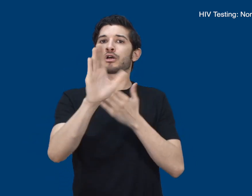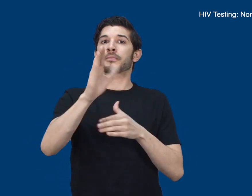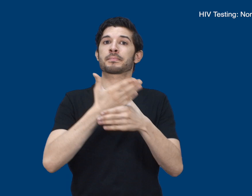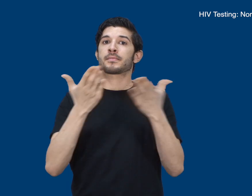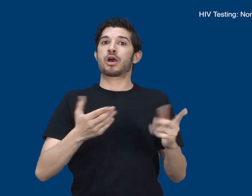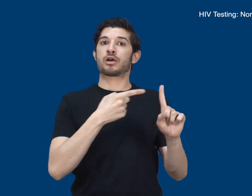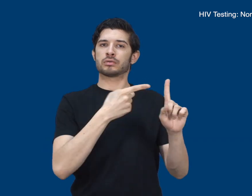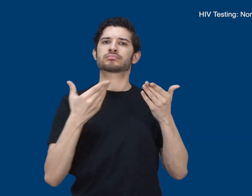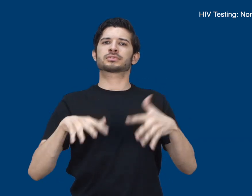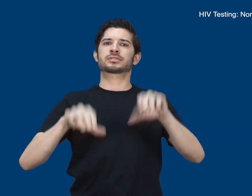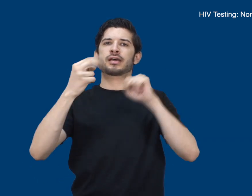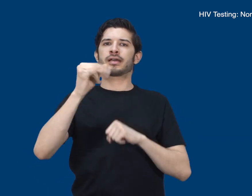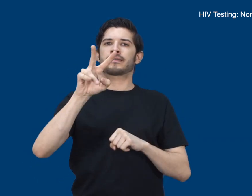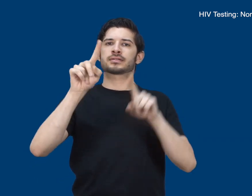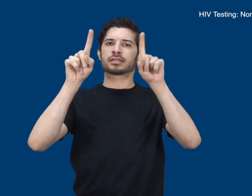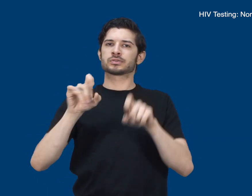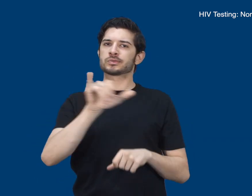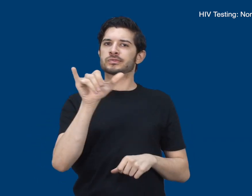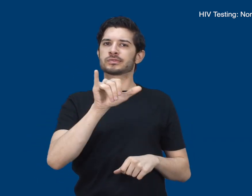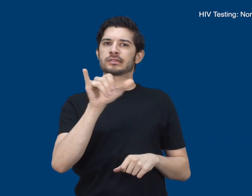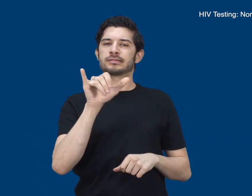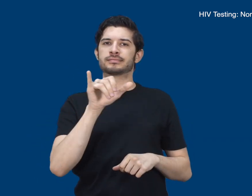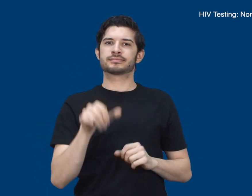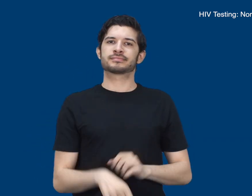Your sexual partner(s) should get HIV test for themselves too.